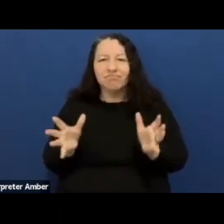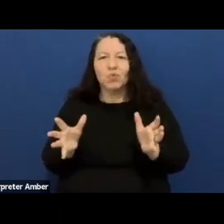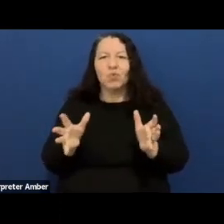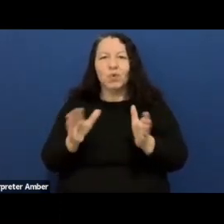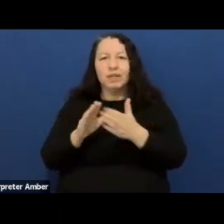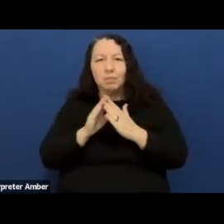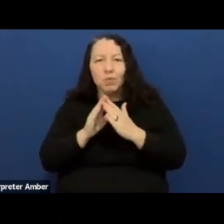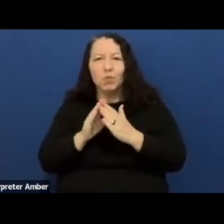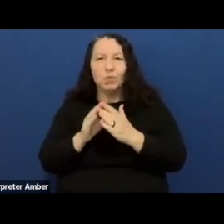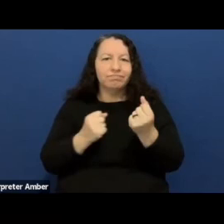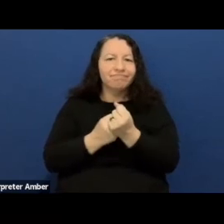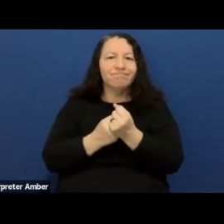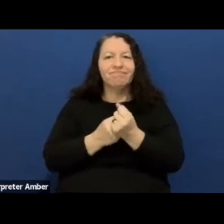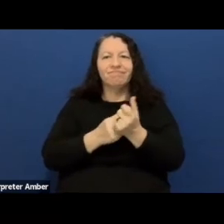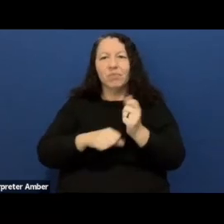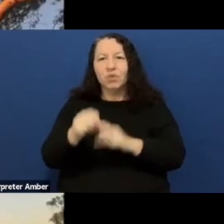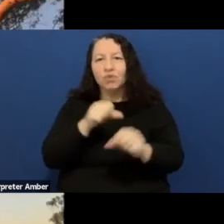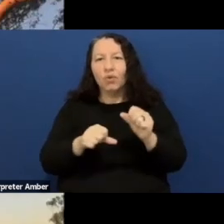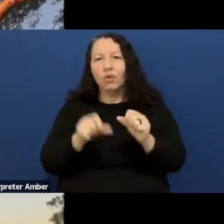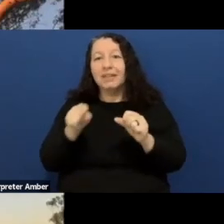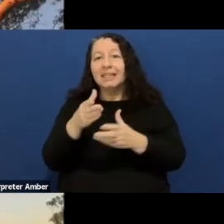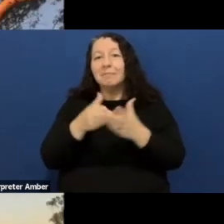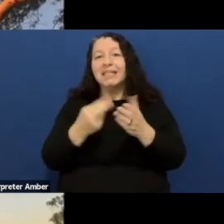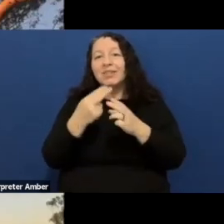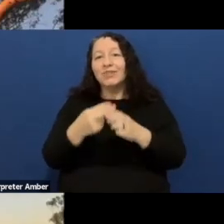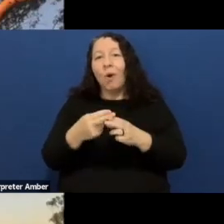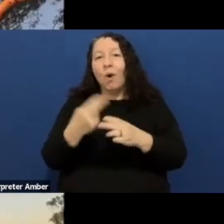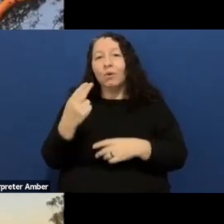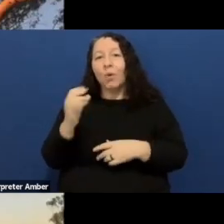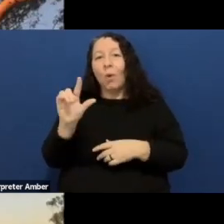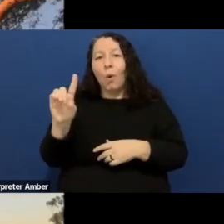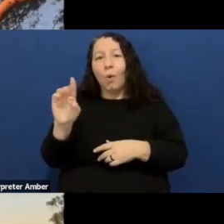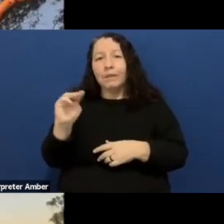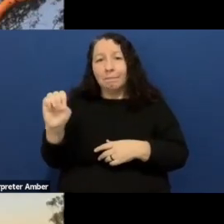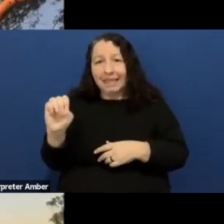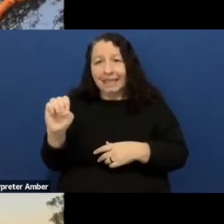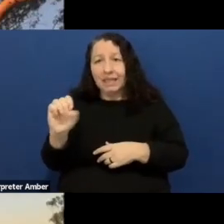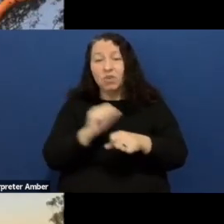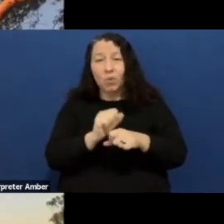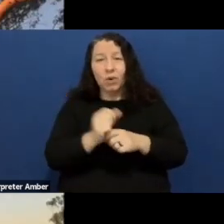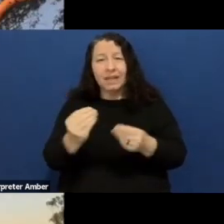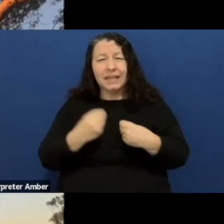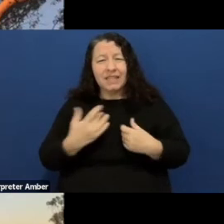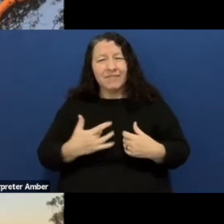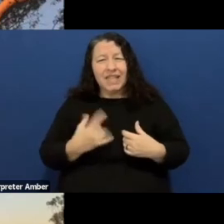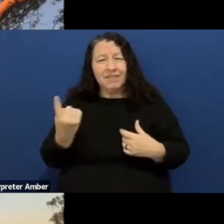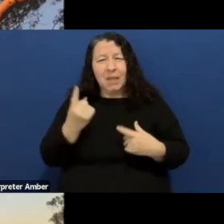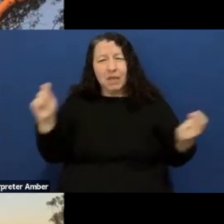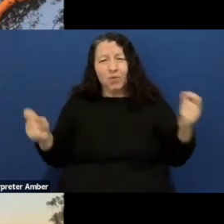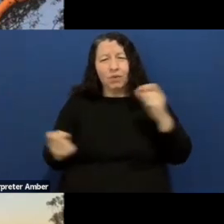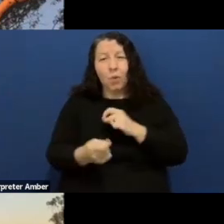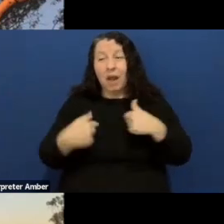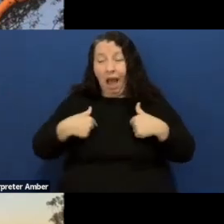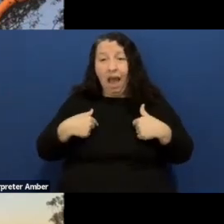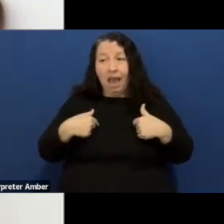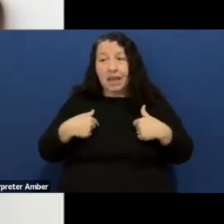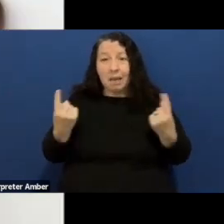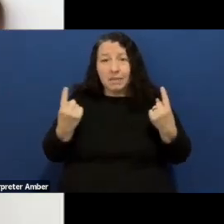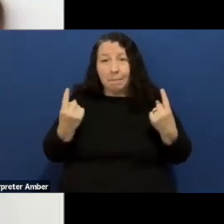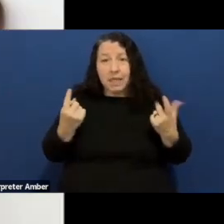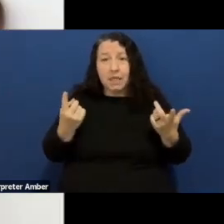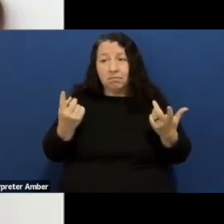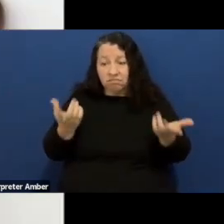safe interconnectedness with one another. The work gives a sense of something transformed.